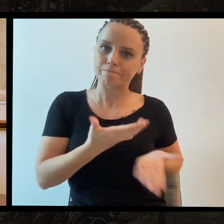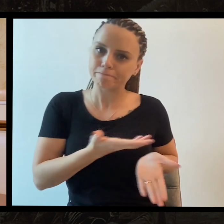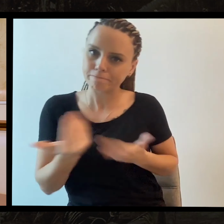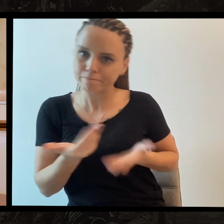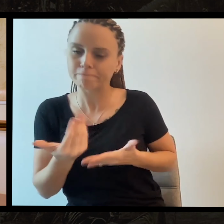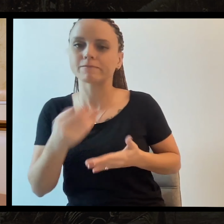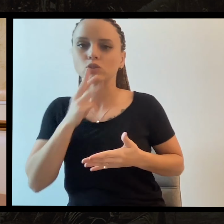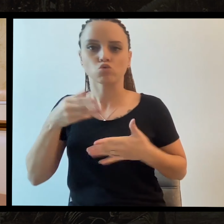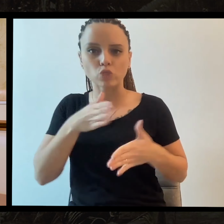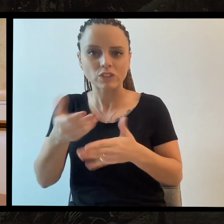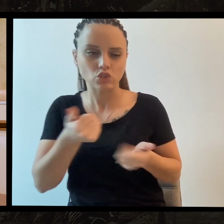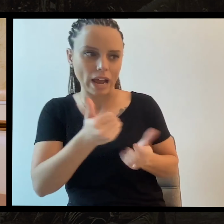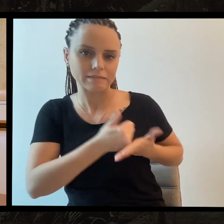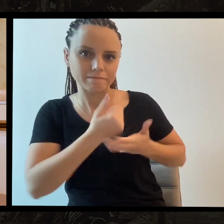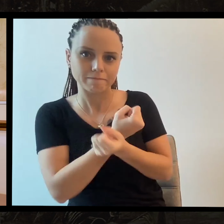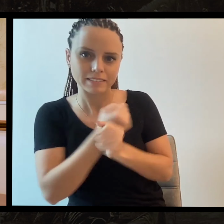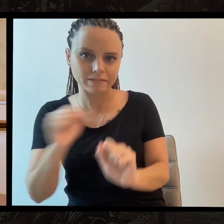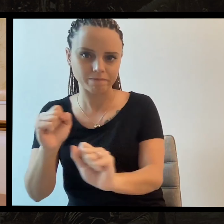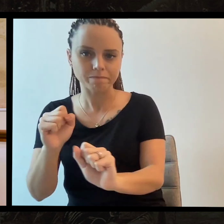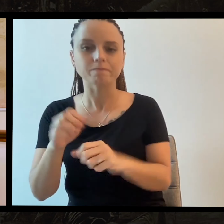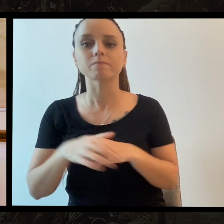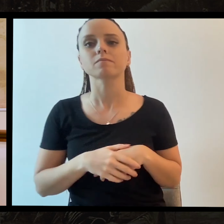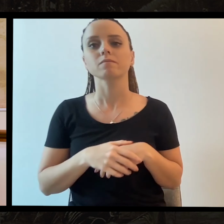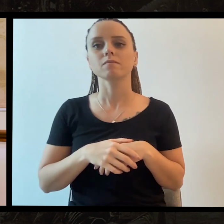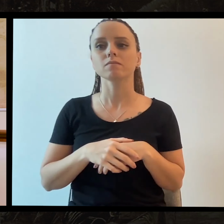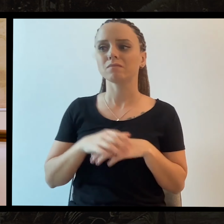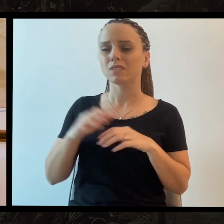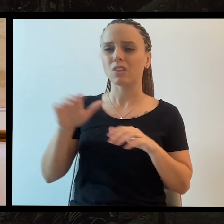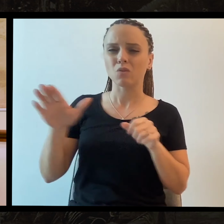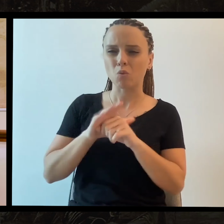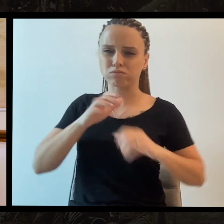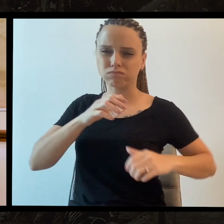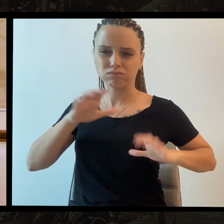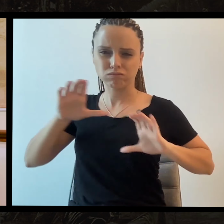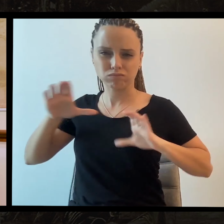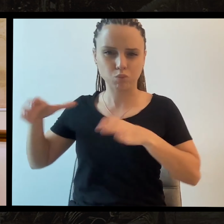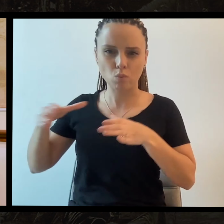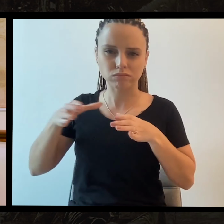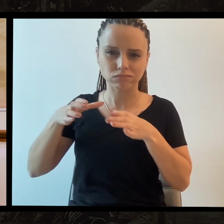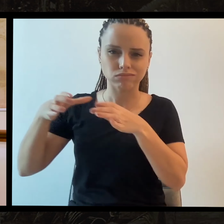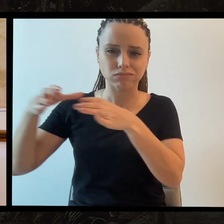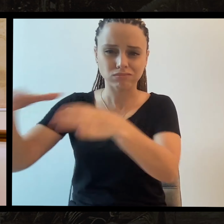and helped them try to get away to safety. And so they retreat with the Texas Army. And when Sam Houston gets near